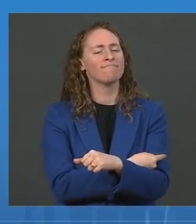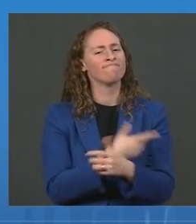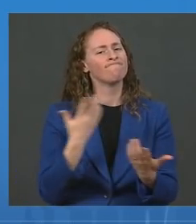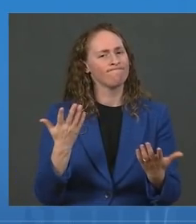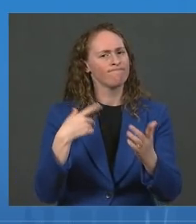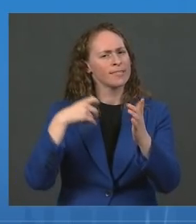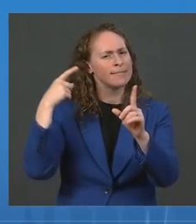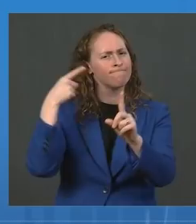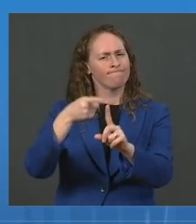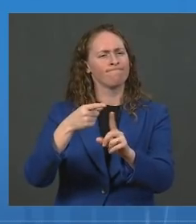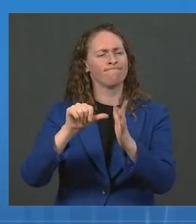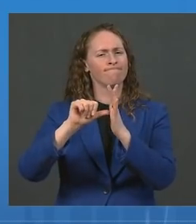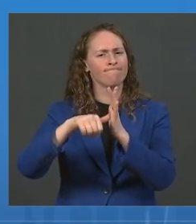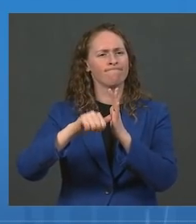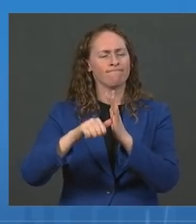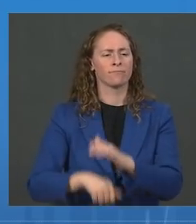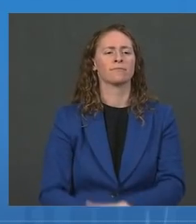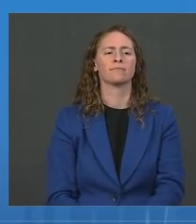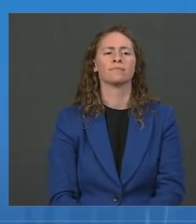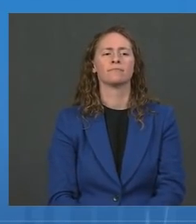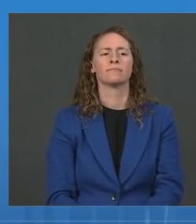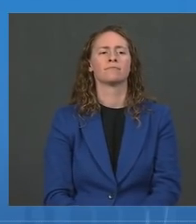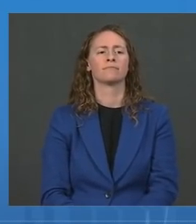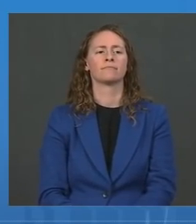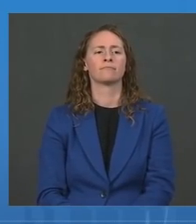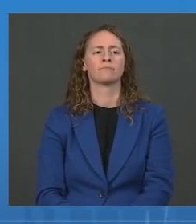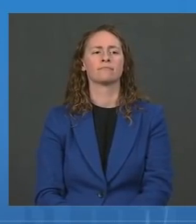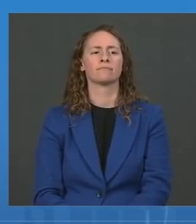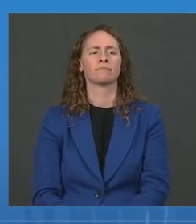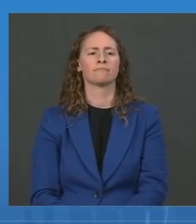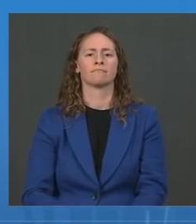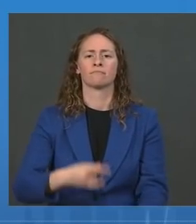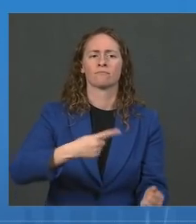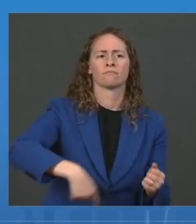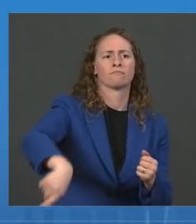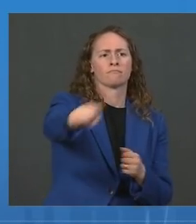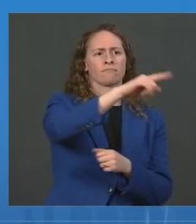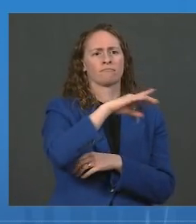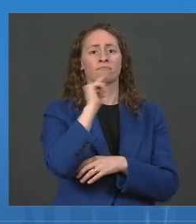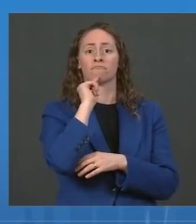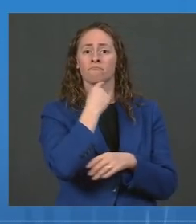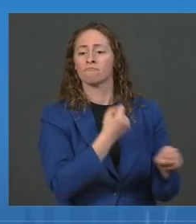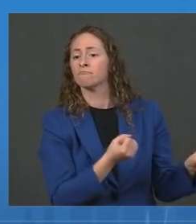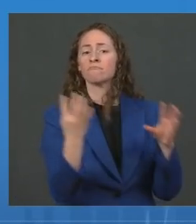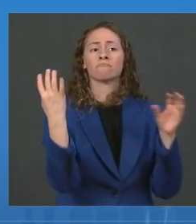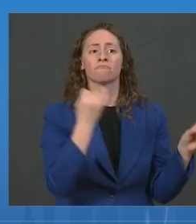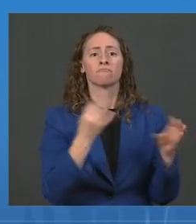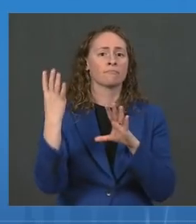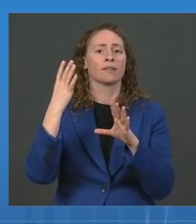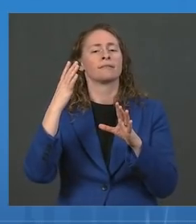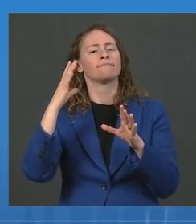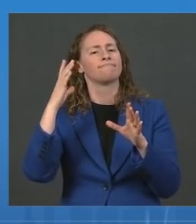we still have more than 10 times the number of people in the hospital who are unvaccinated compared to vaccinated.